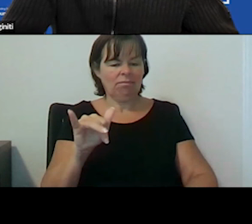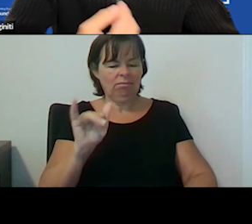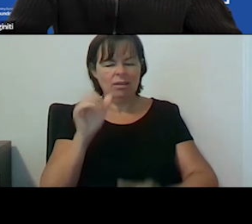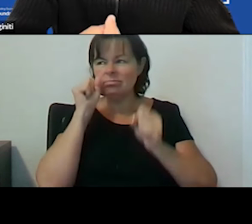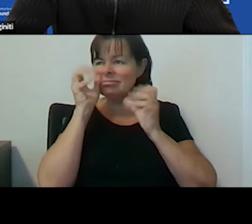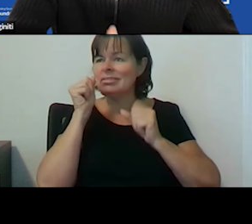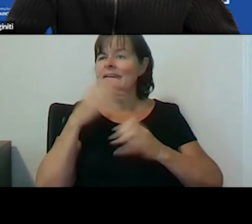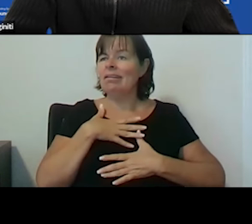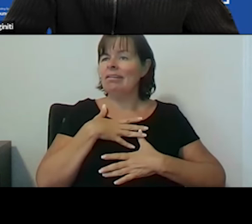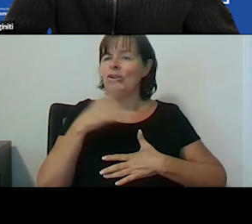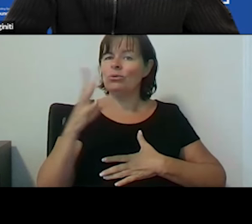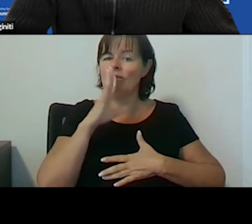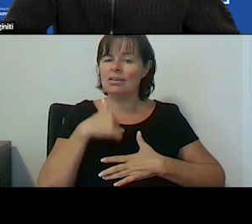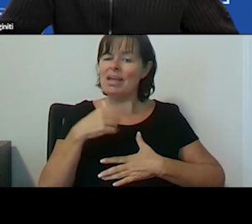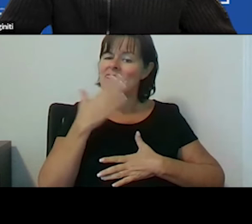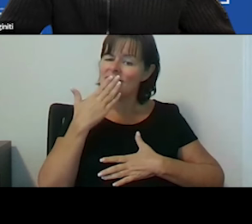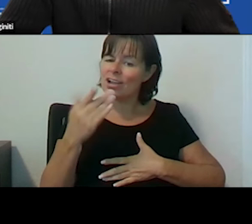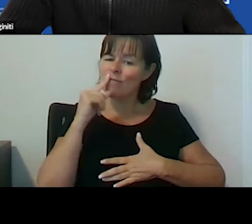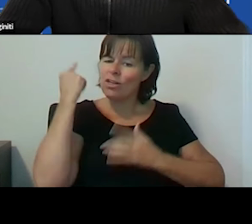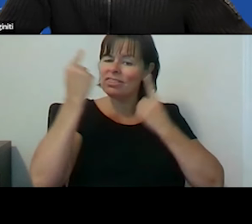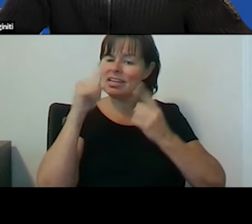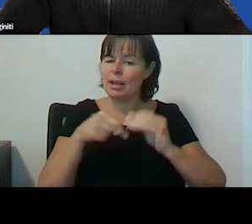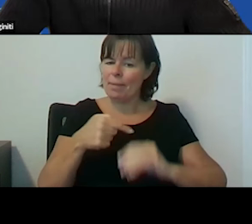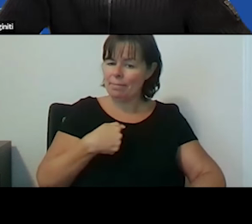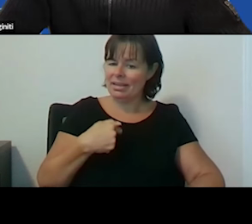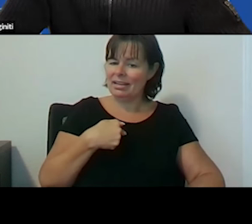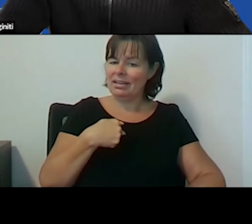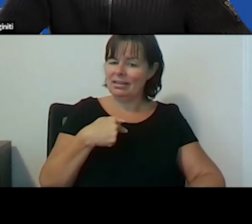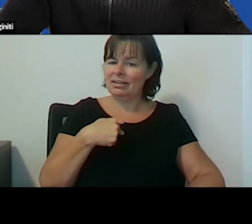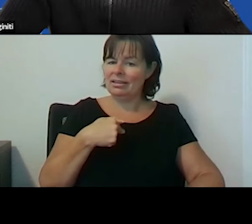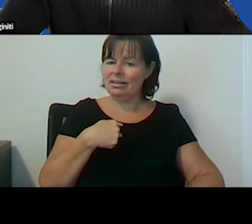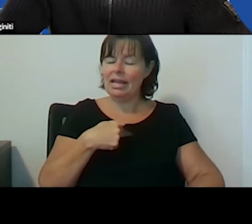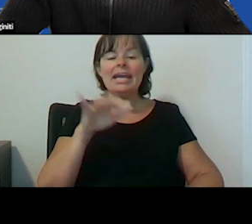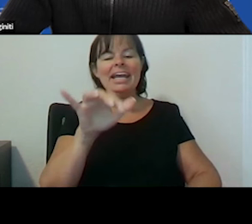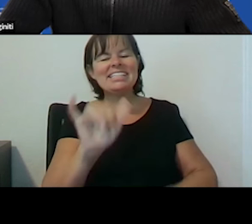thank you so much for thinking of me and it's that you know it's that kind of emotion that